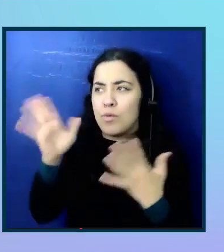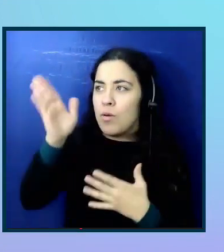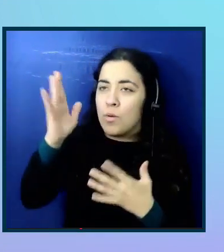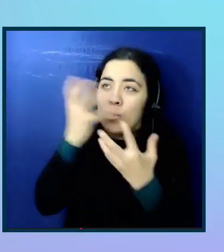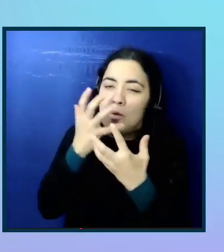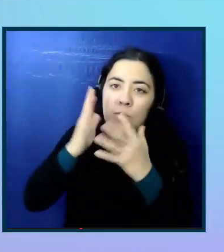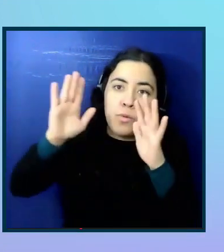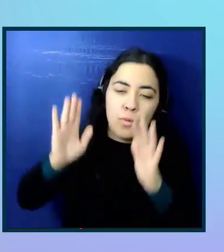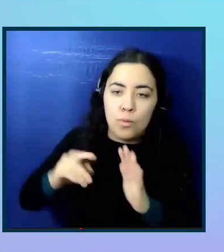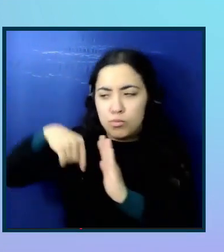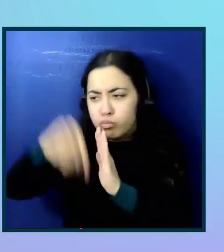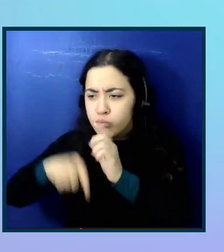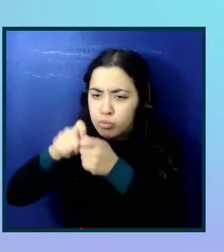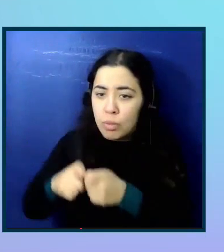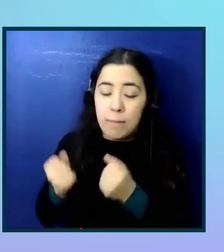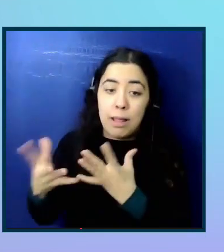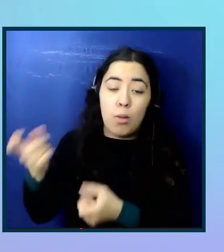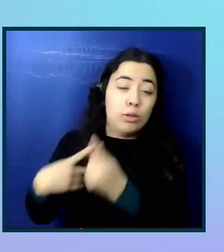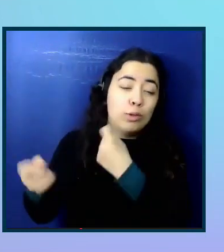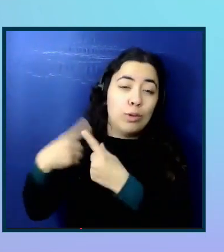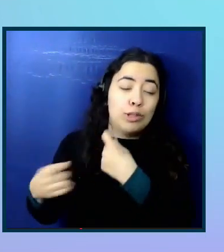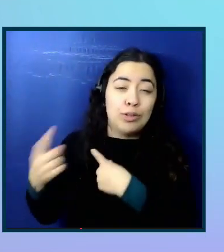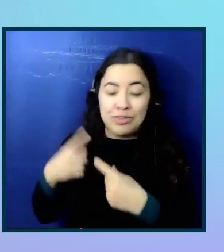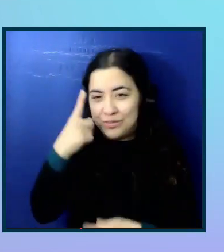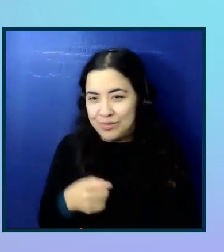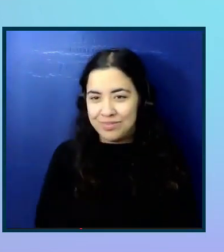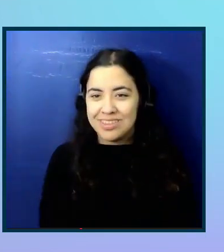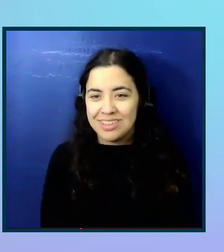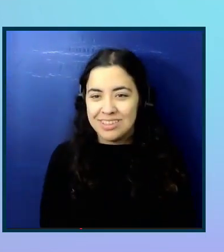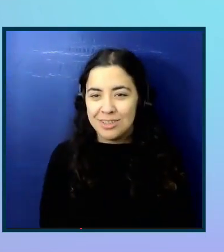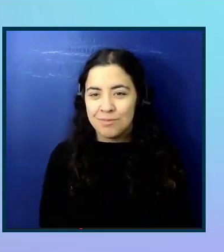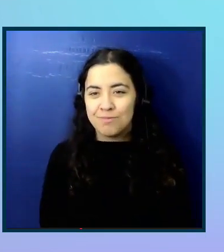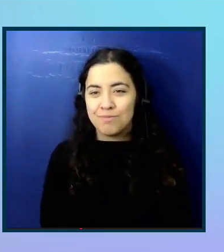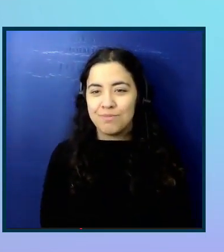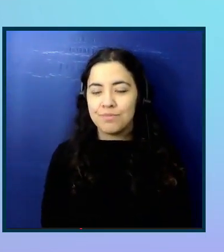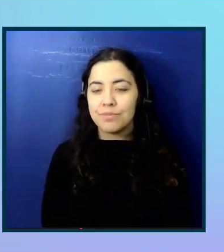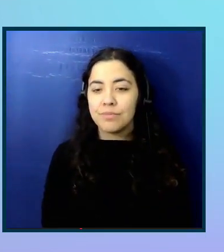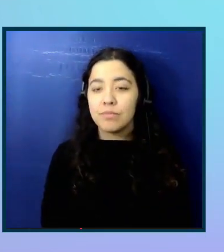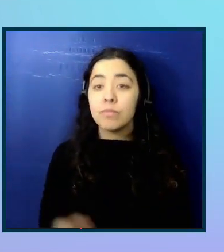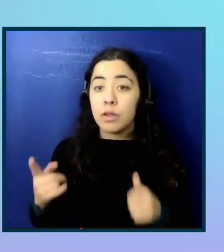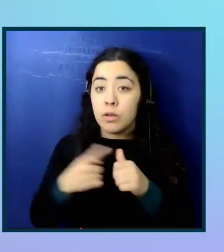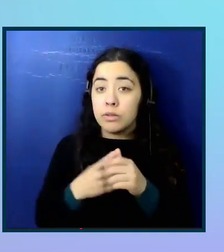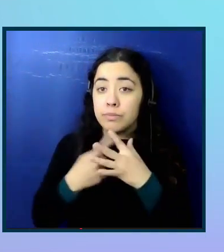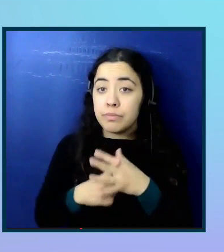We've got a ton of questions already coming in for you. So I'm gonna start with some of the most popular.